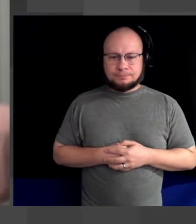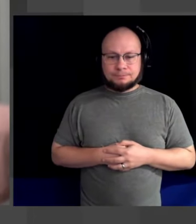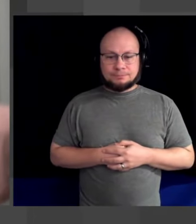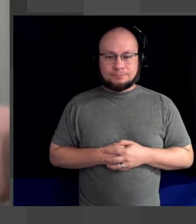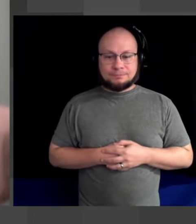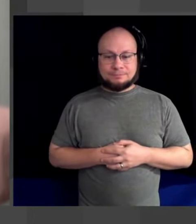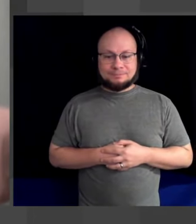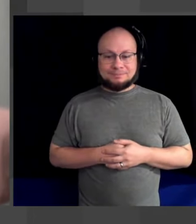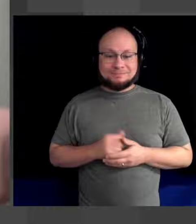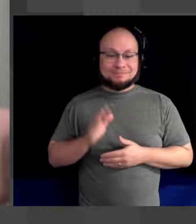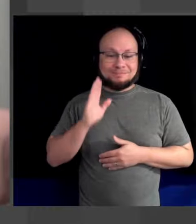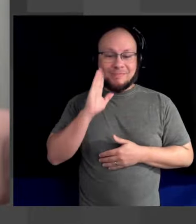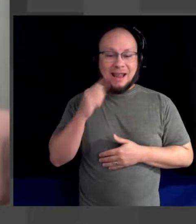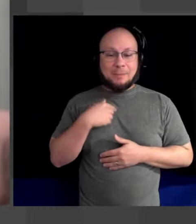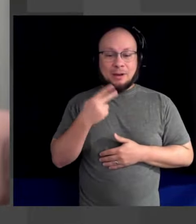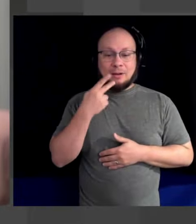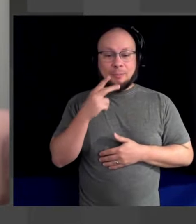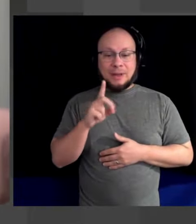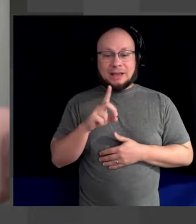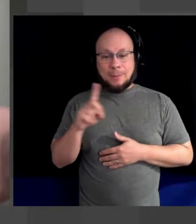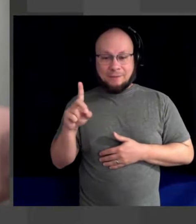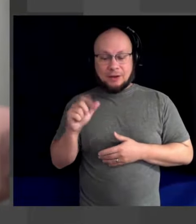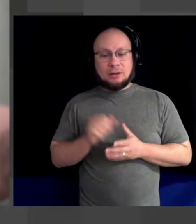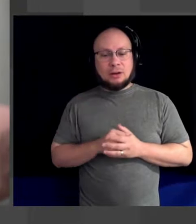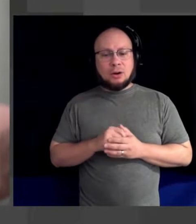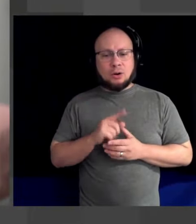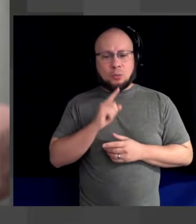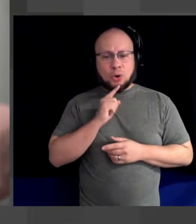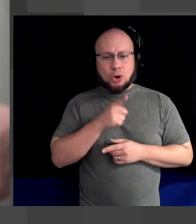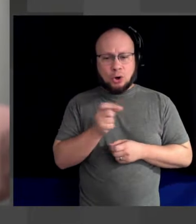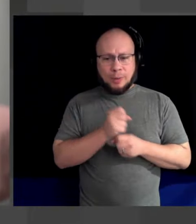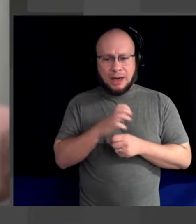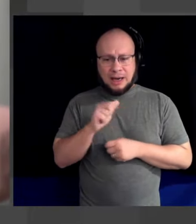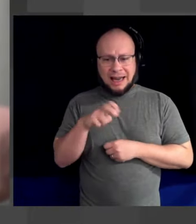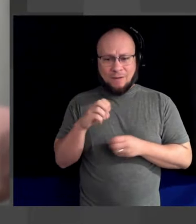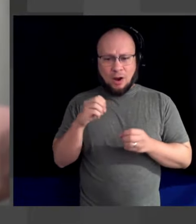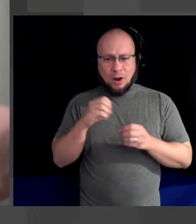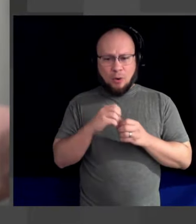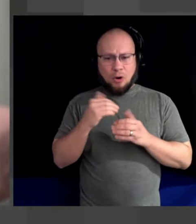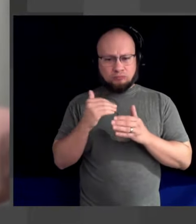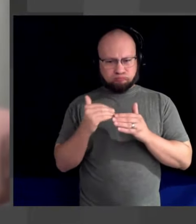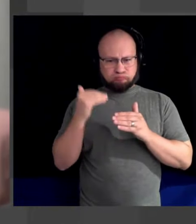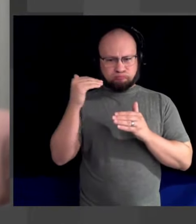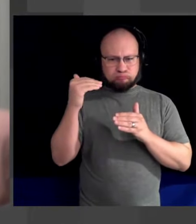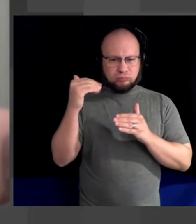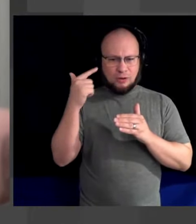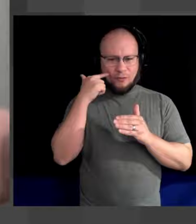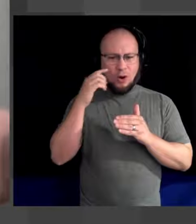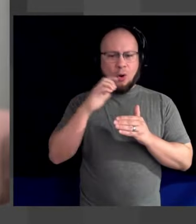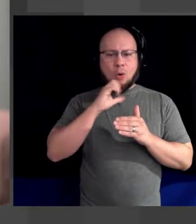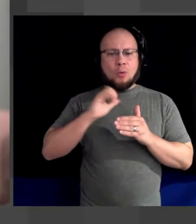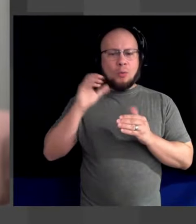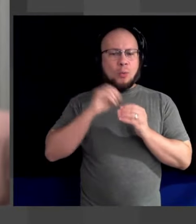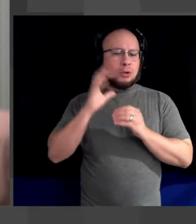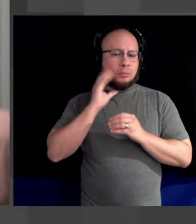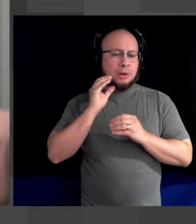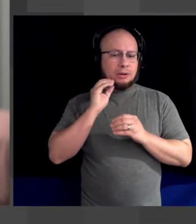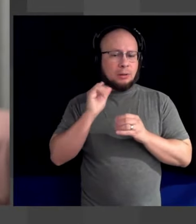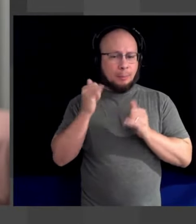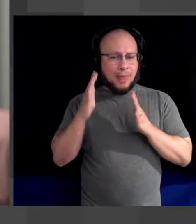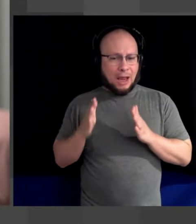QUESTION.